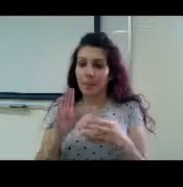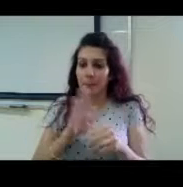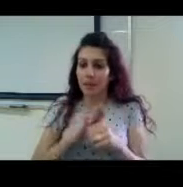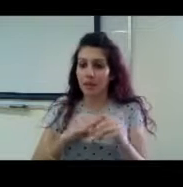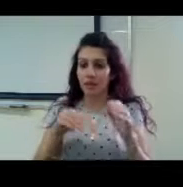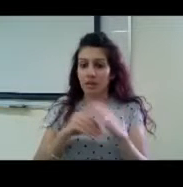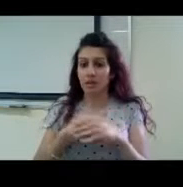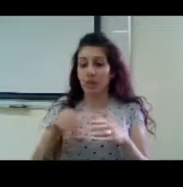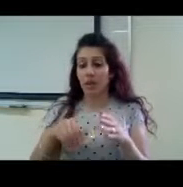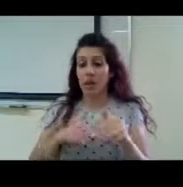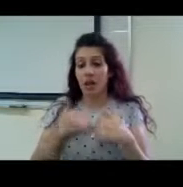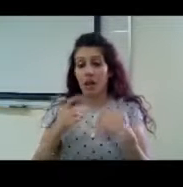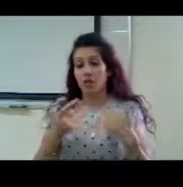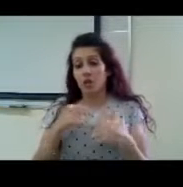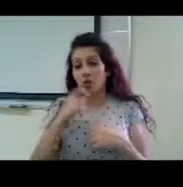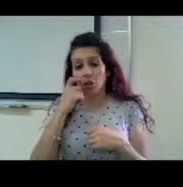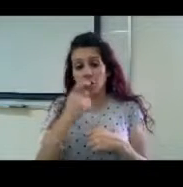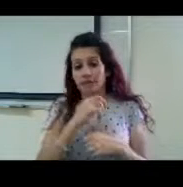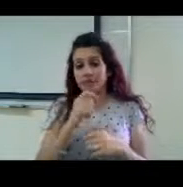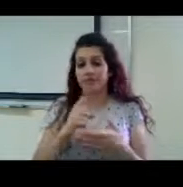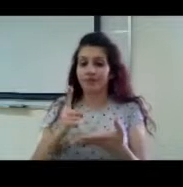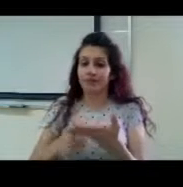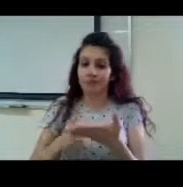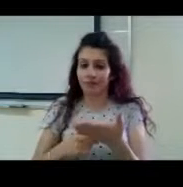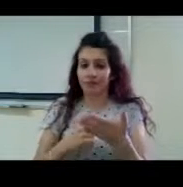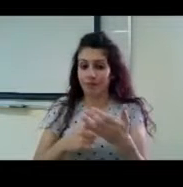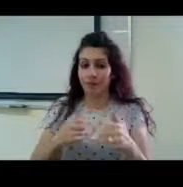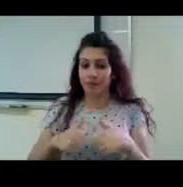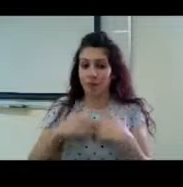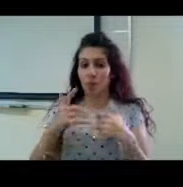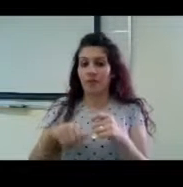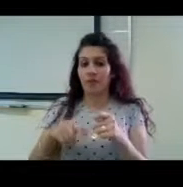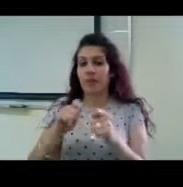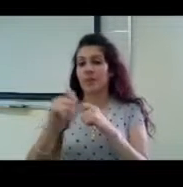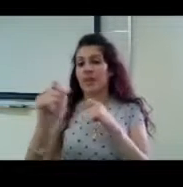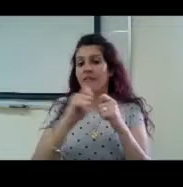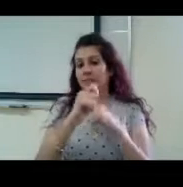may not have all been prepared for this move to online learning and so these are